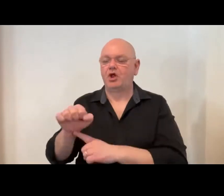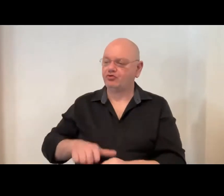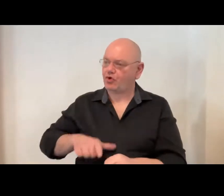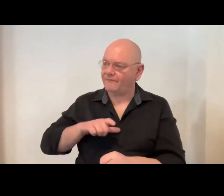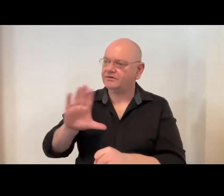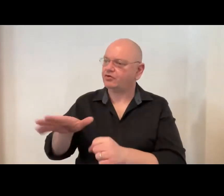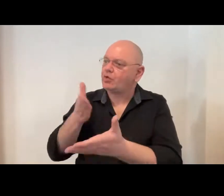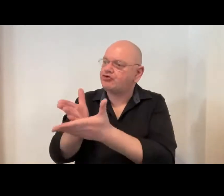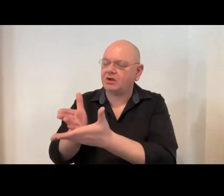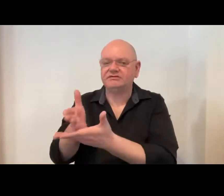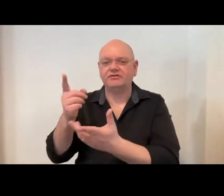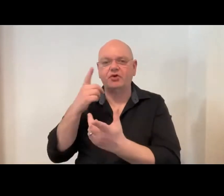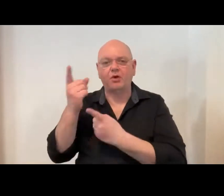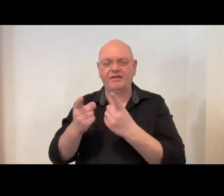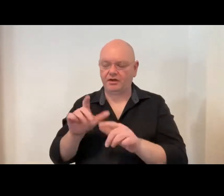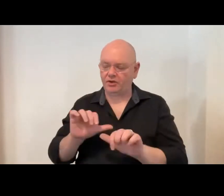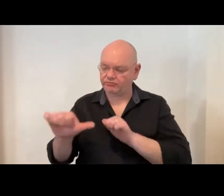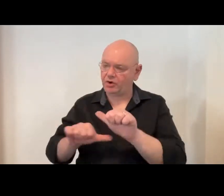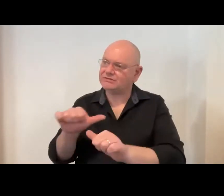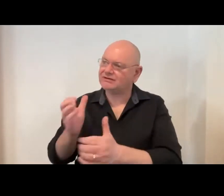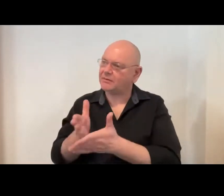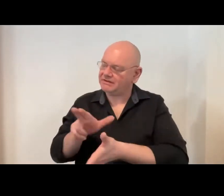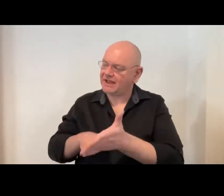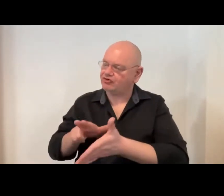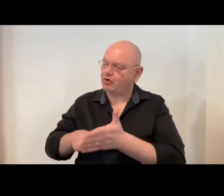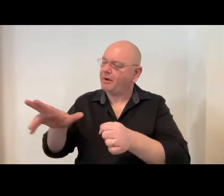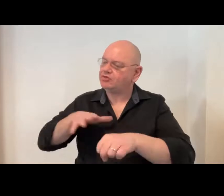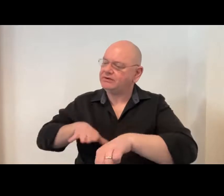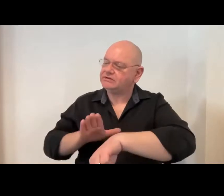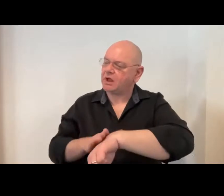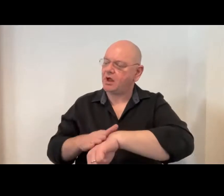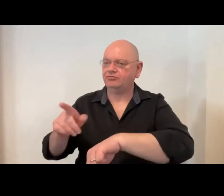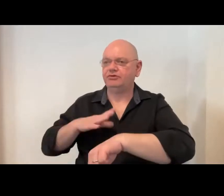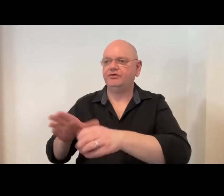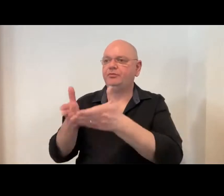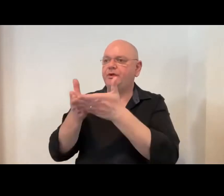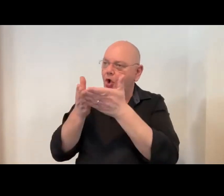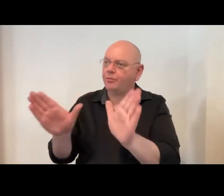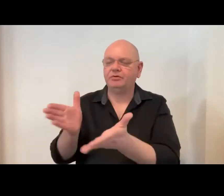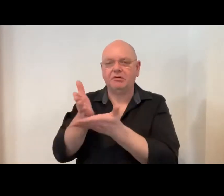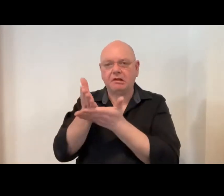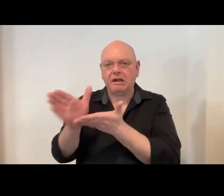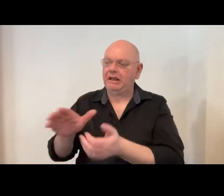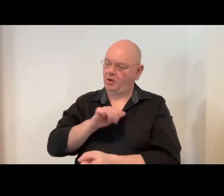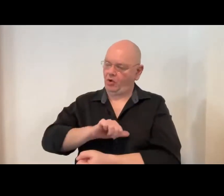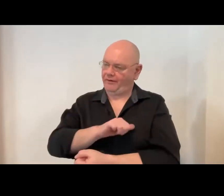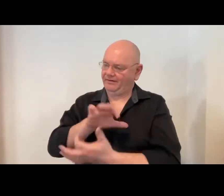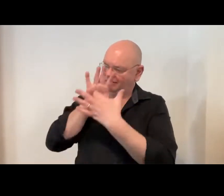we're all trying and I think it's a very valid point but I think co-creation for me with communities and